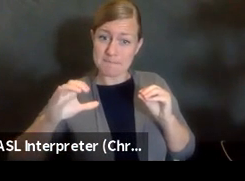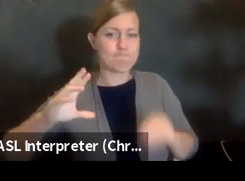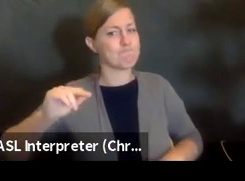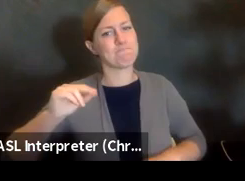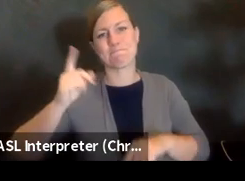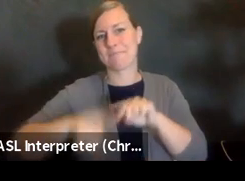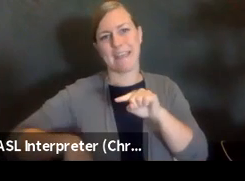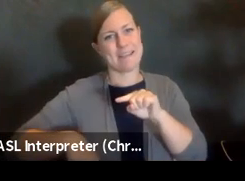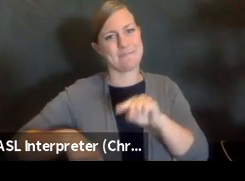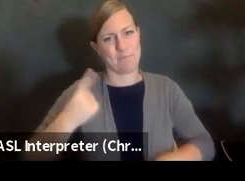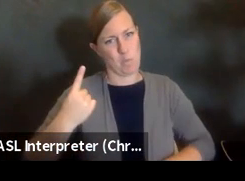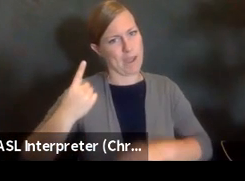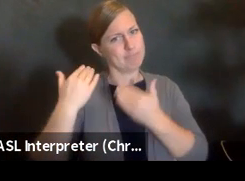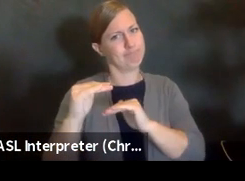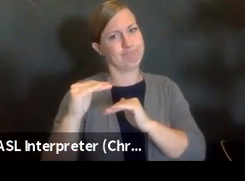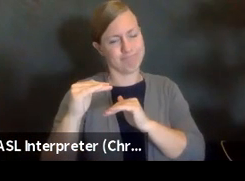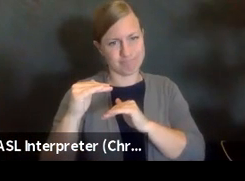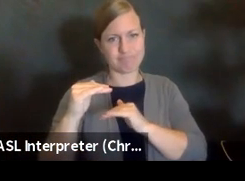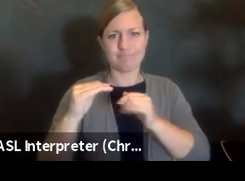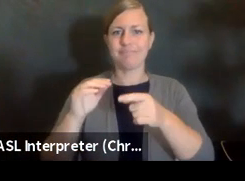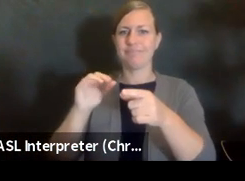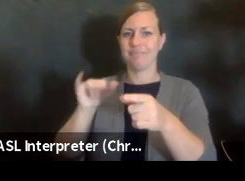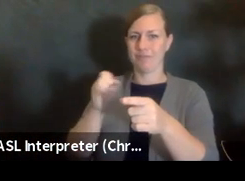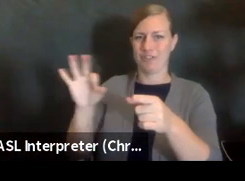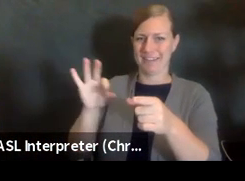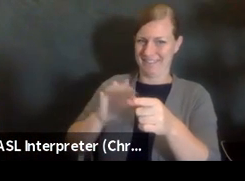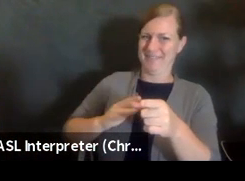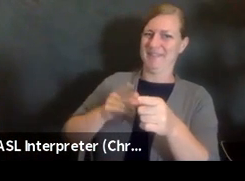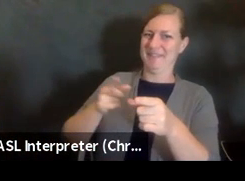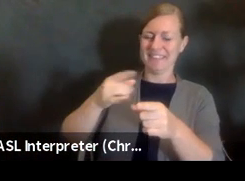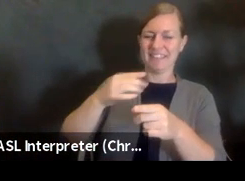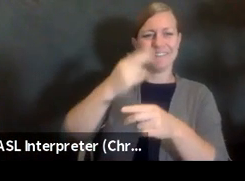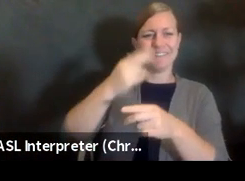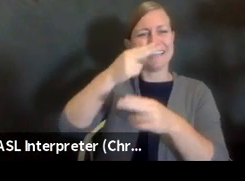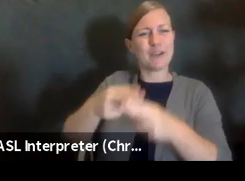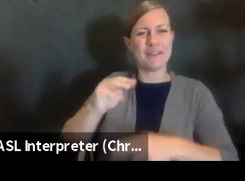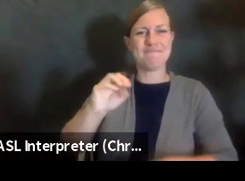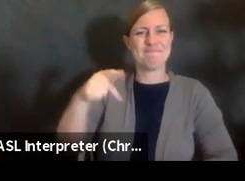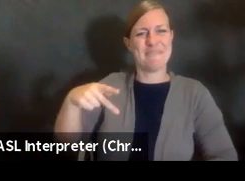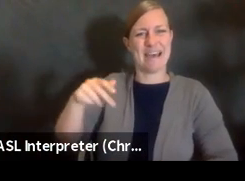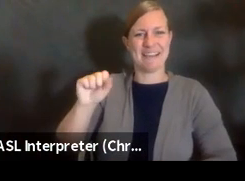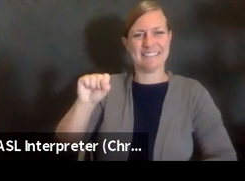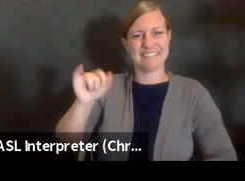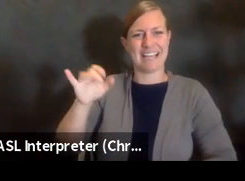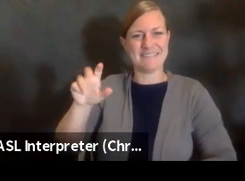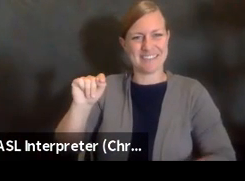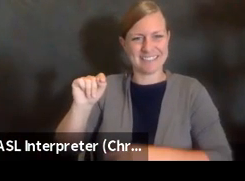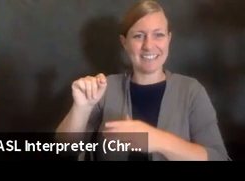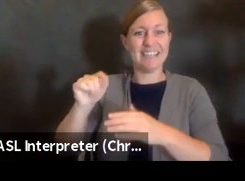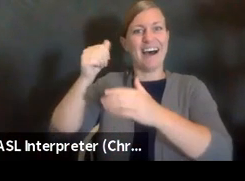Jeff Crawford: And it's cool right now this assignment, it's kind of funny because it's called map assignment, it's in under the topic of maps. But if you